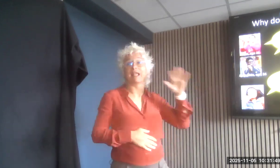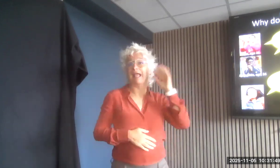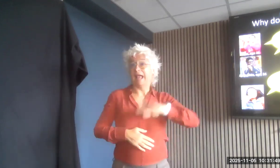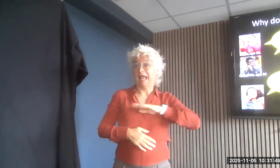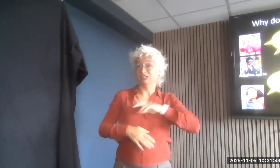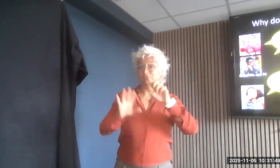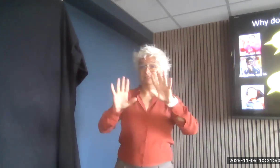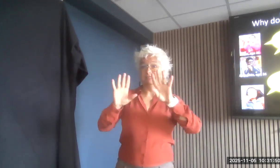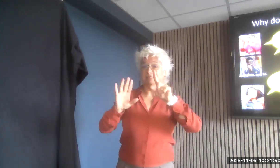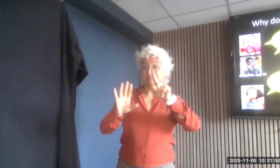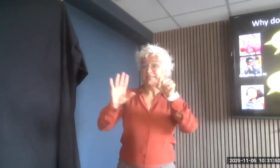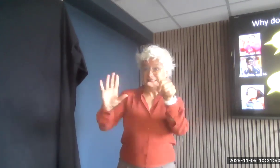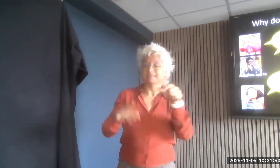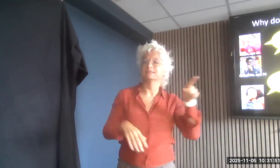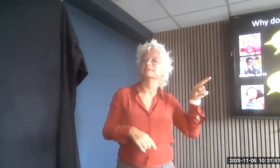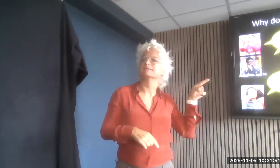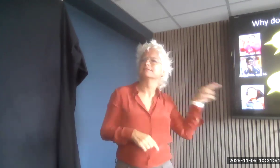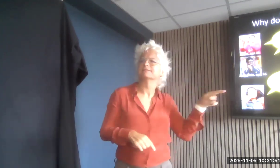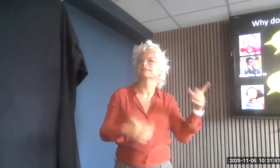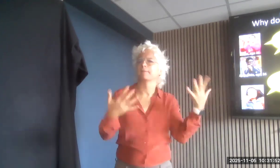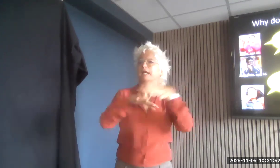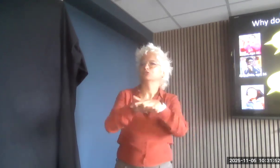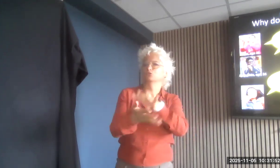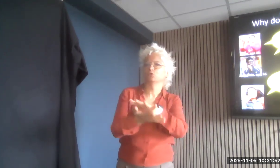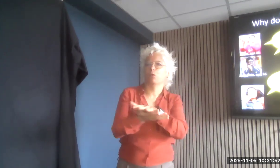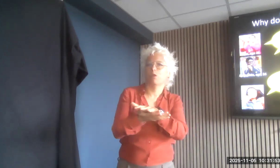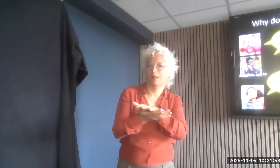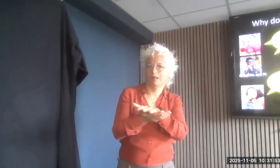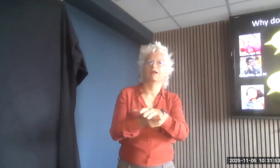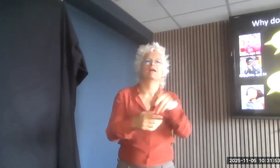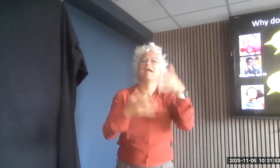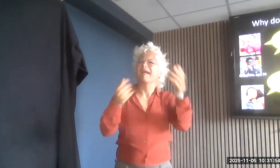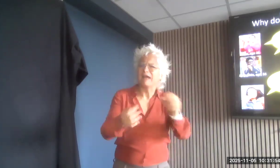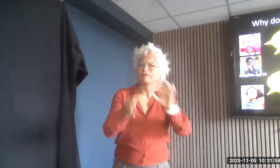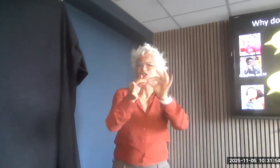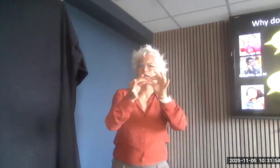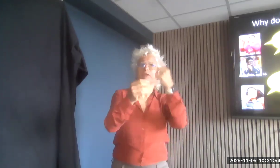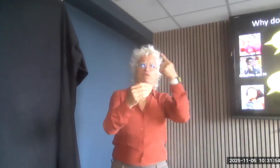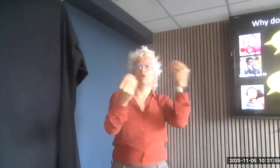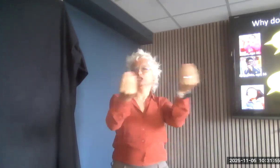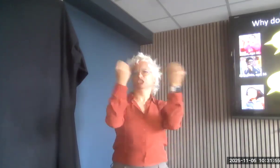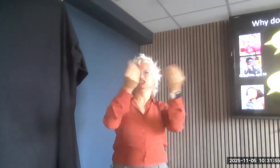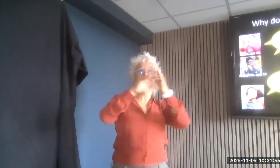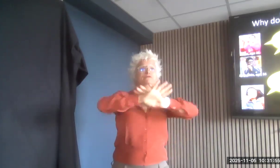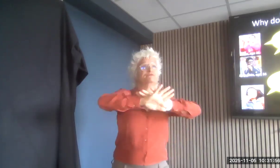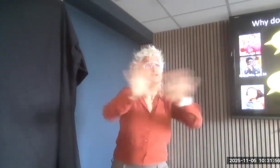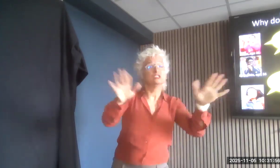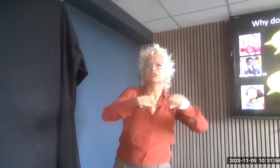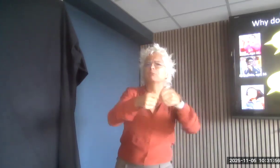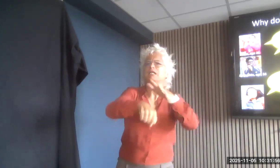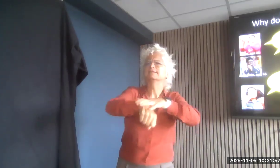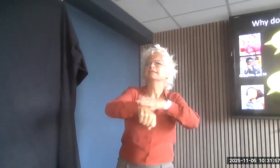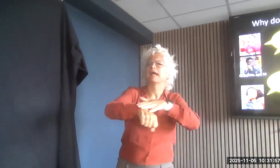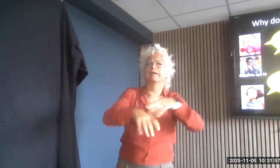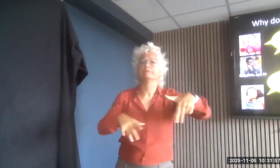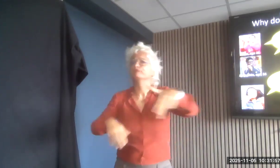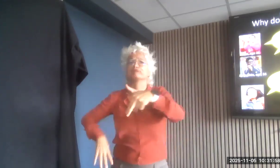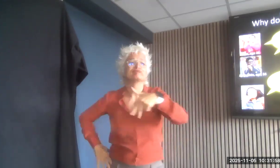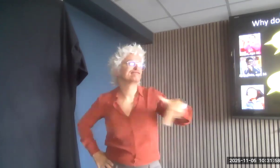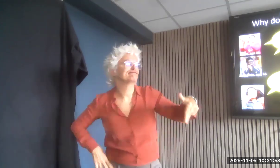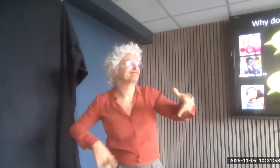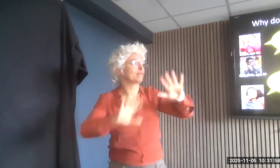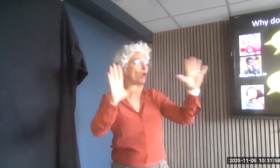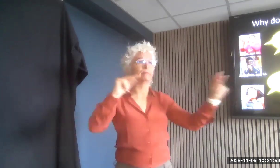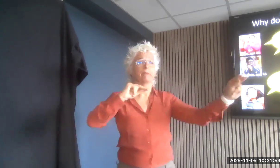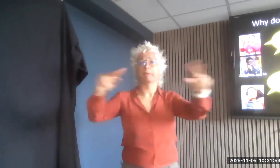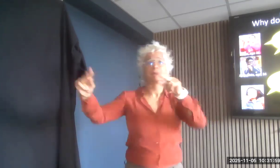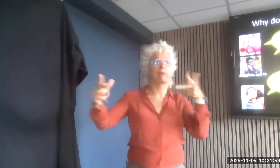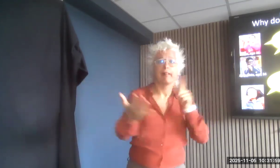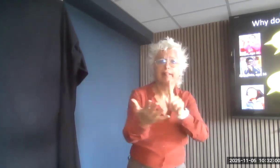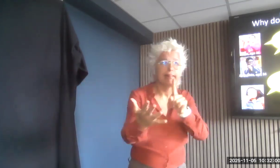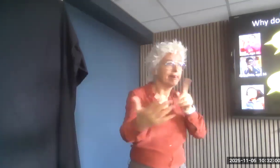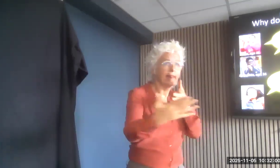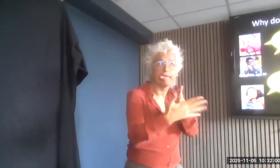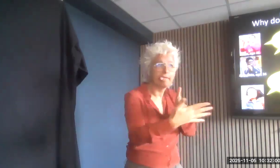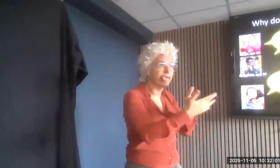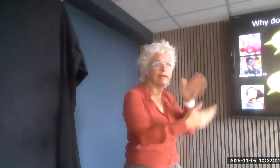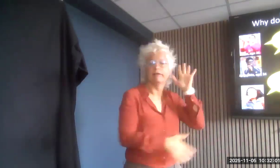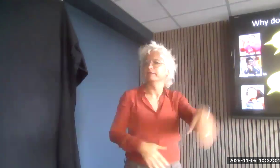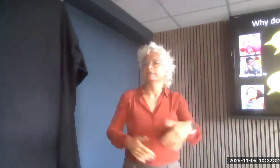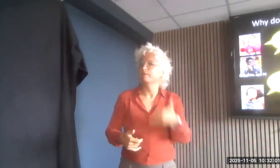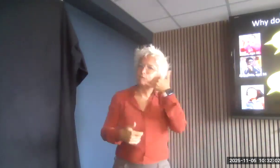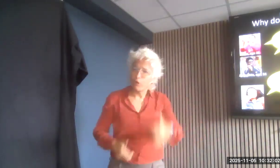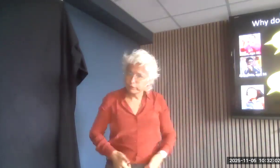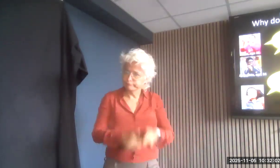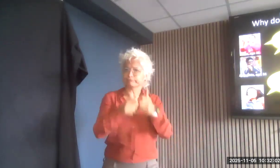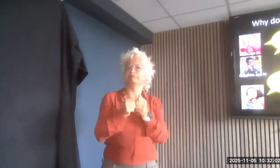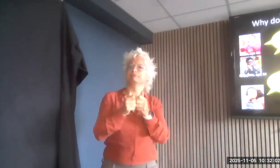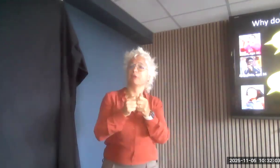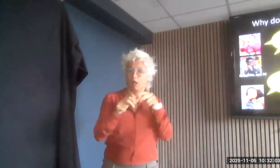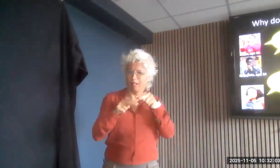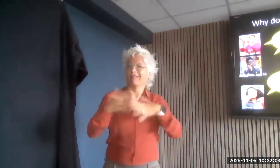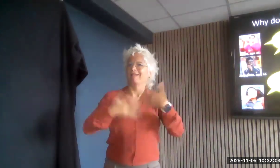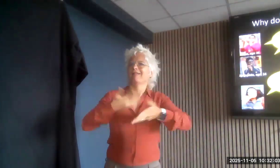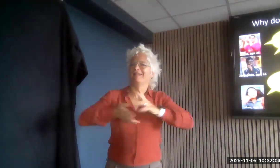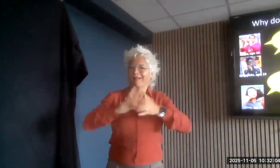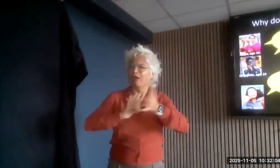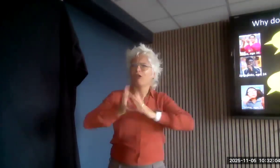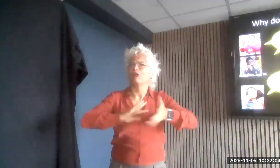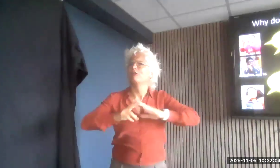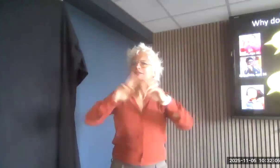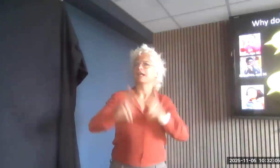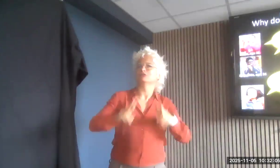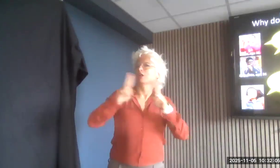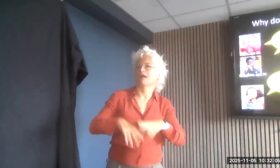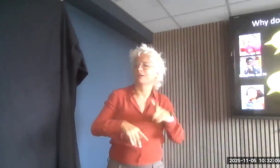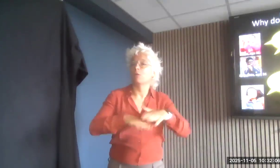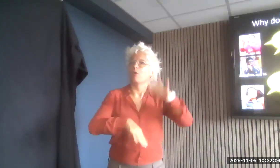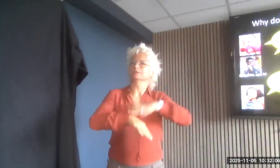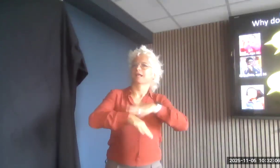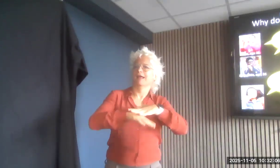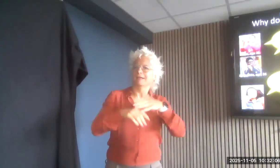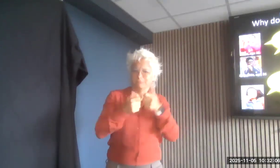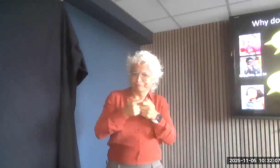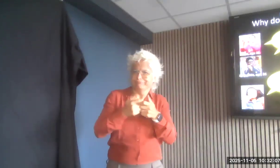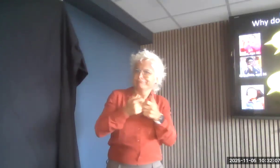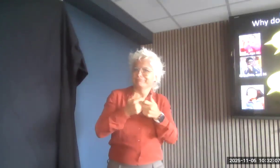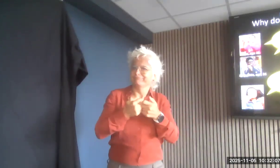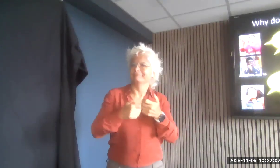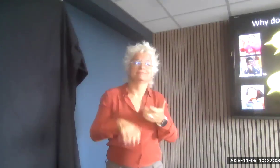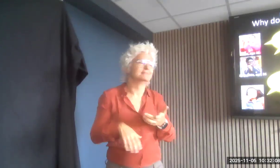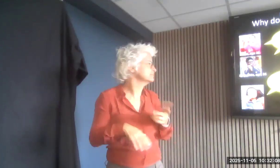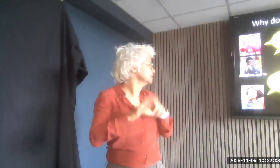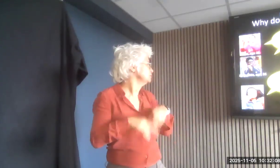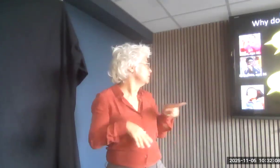And also somebody who's 40. And the 16-year-old went to a mainstream school, and now we see there's more and more access, , provided through interpreters to education for deaf people, rather than going to deaf schools. And also, we see that because people don't necessarily have sign language-based interaction in their break and play times.